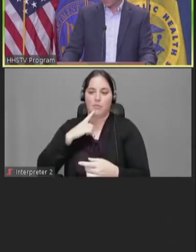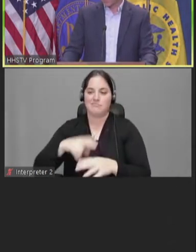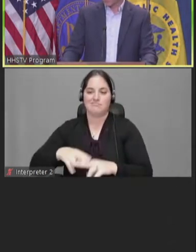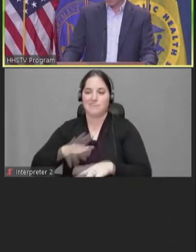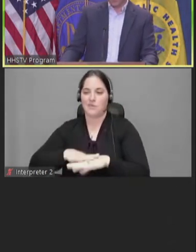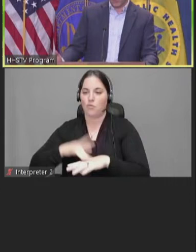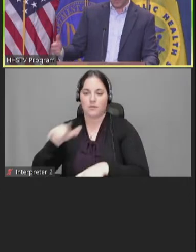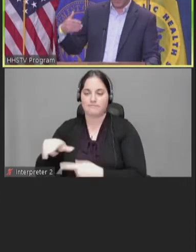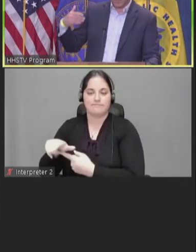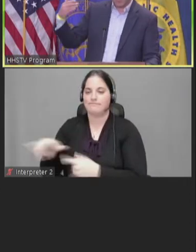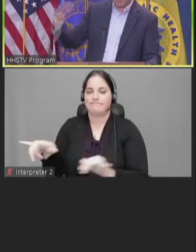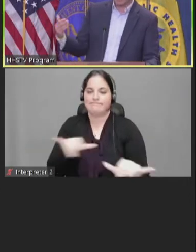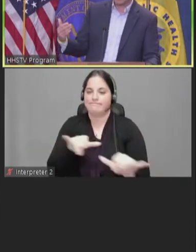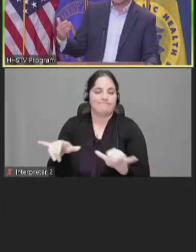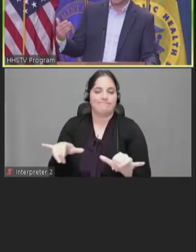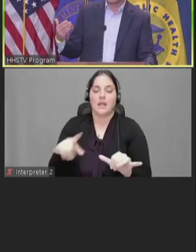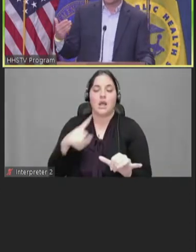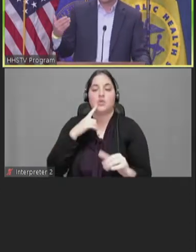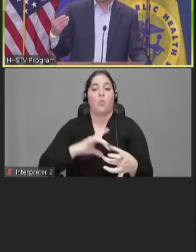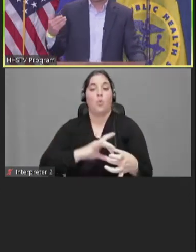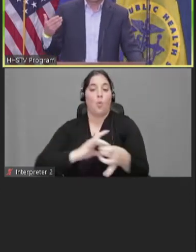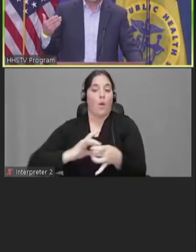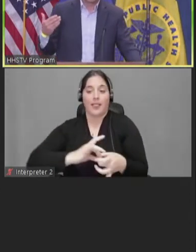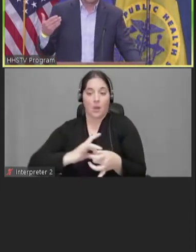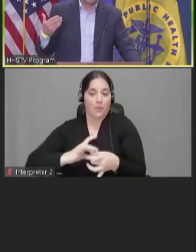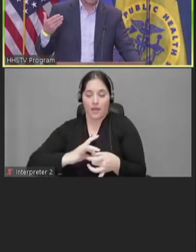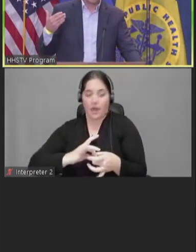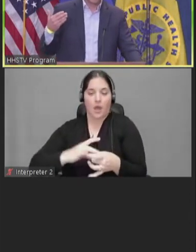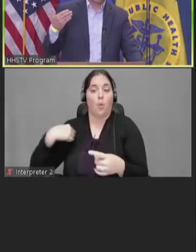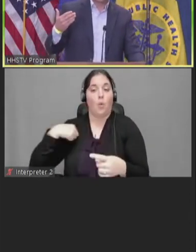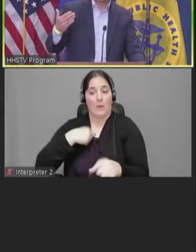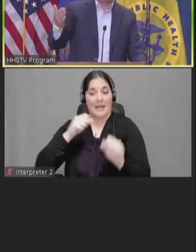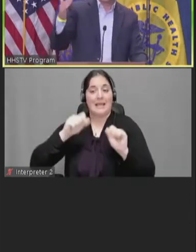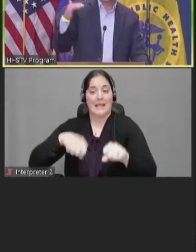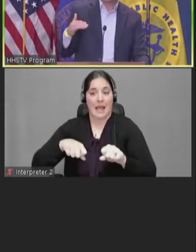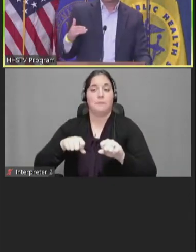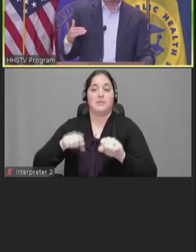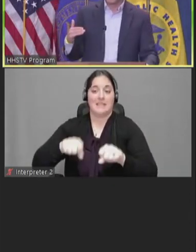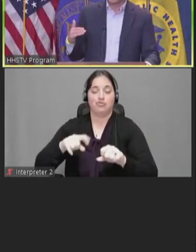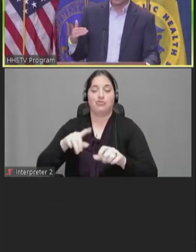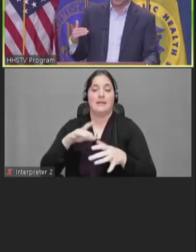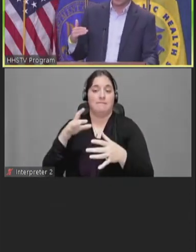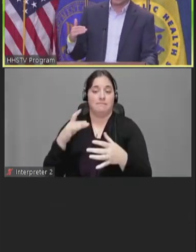know, the corollary of that is that we can potentially find ways to reduce reactogenicity